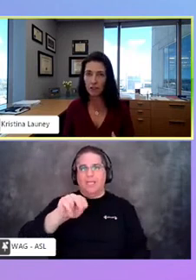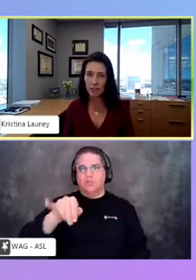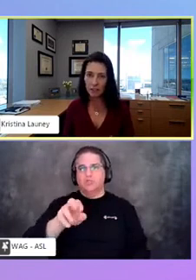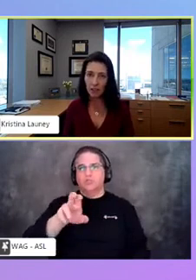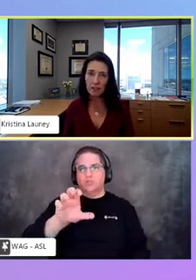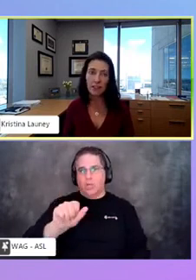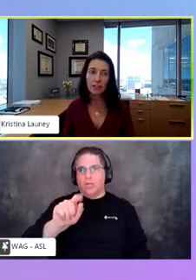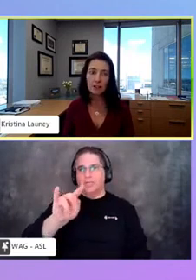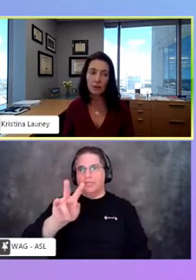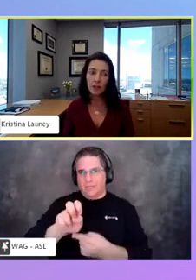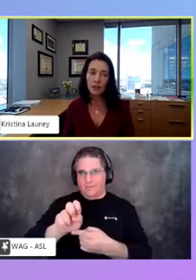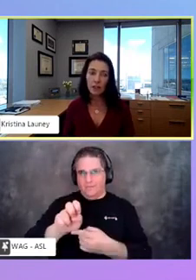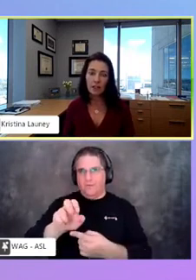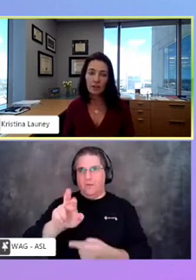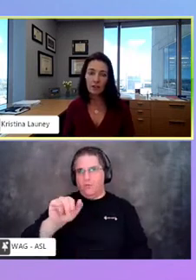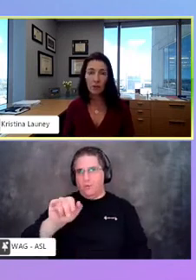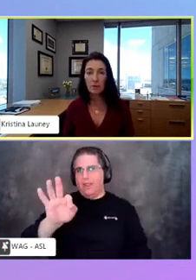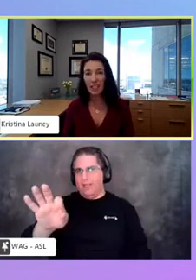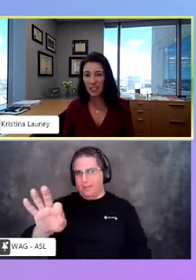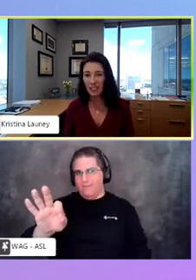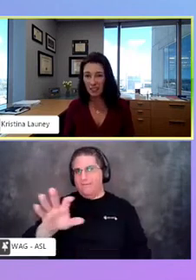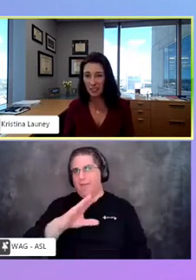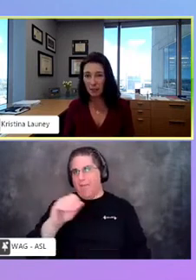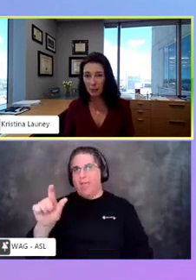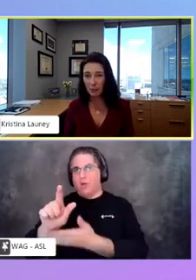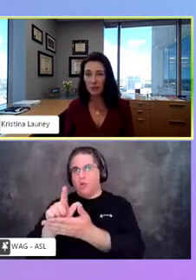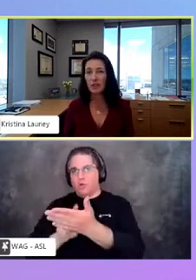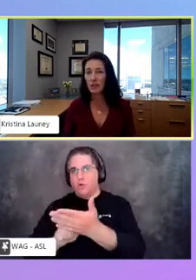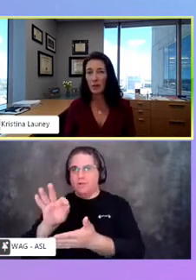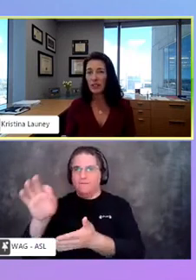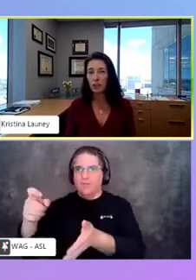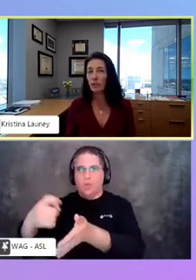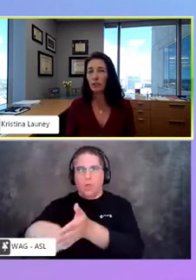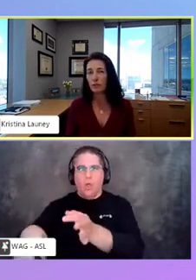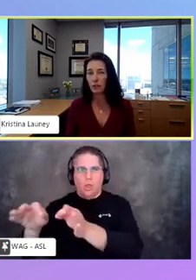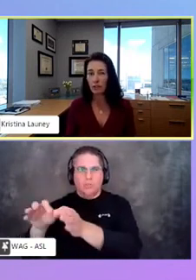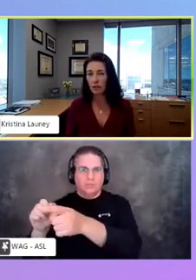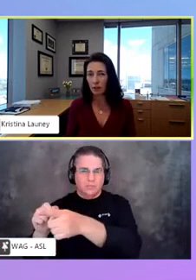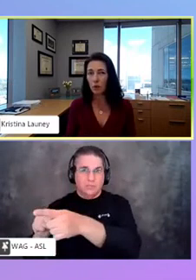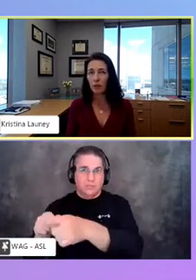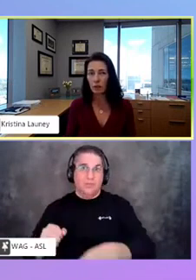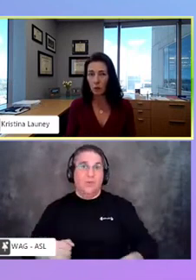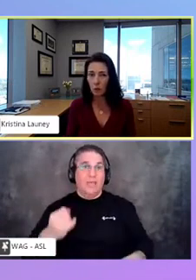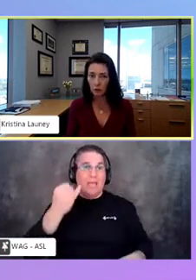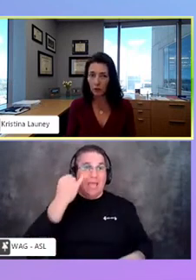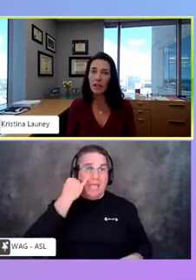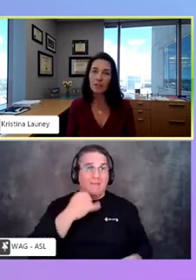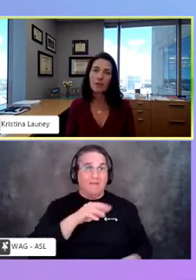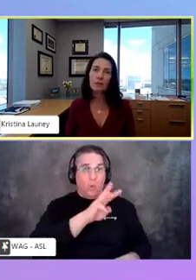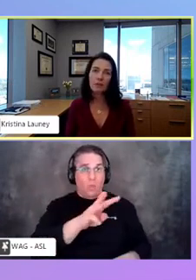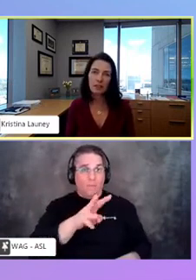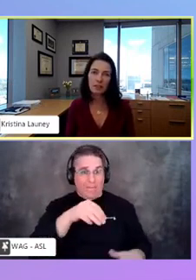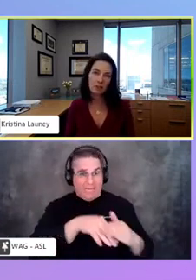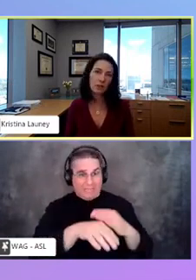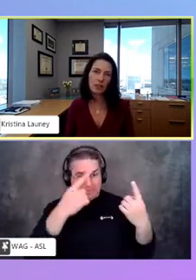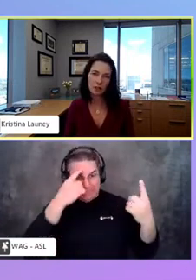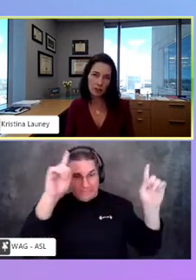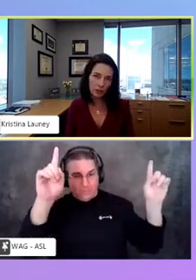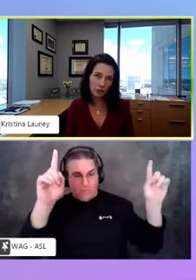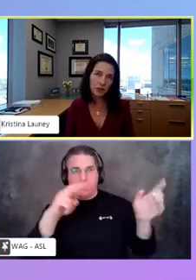that like I told you before, title three of the ADA only allows for recovery of injunctive relief as well as